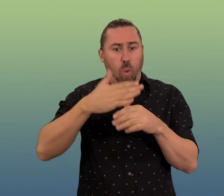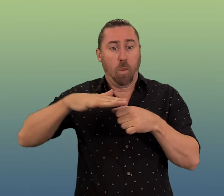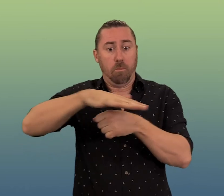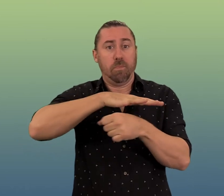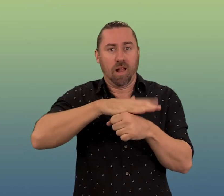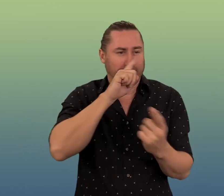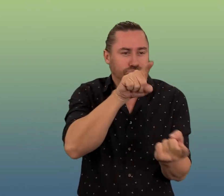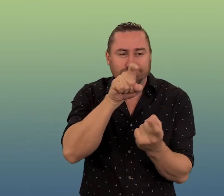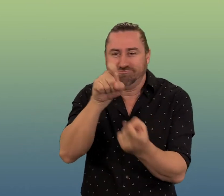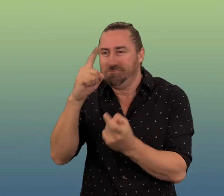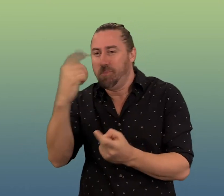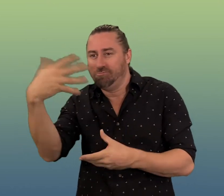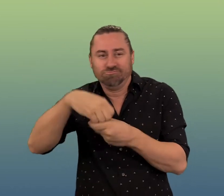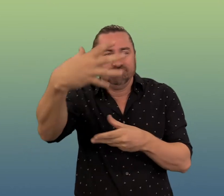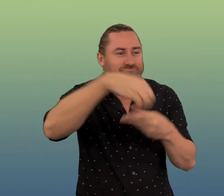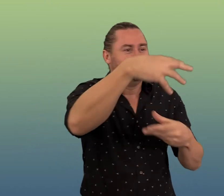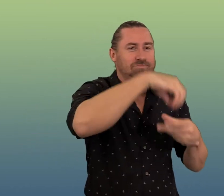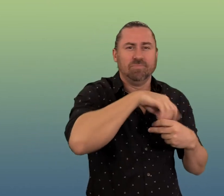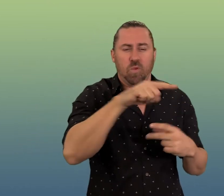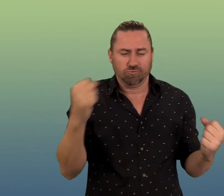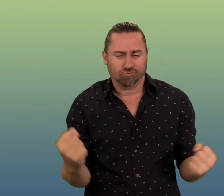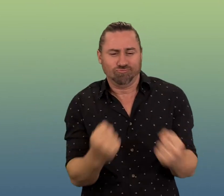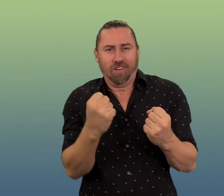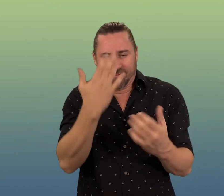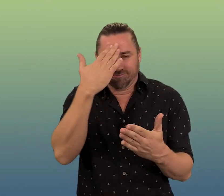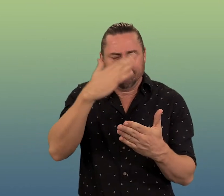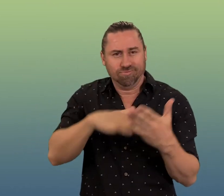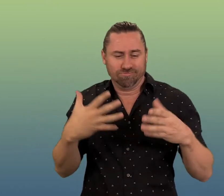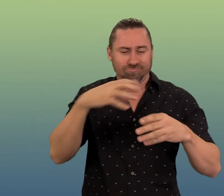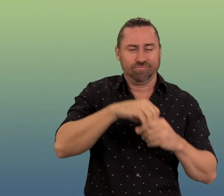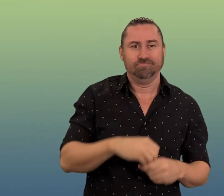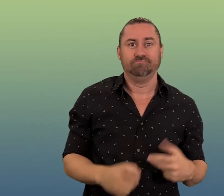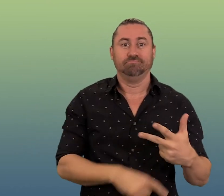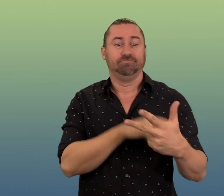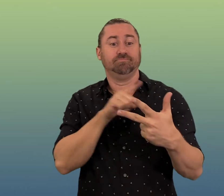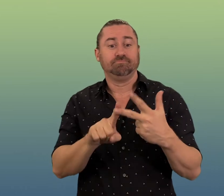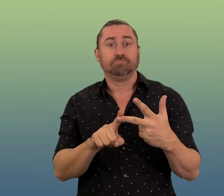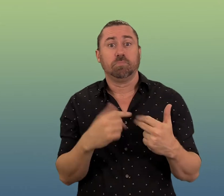will attract talent and gives everyone the opportunity to bring their strengths to work.